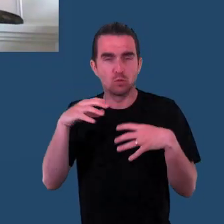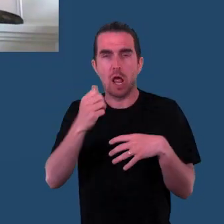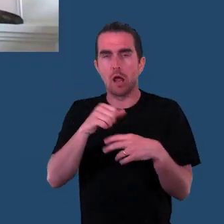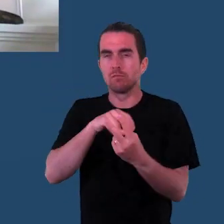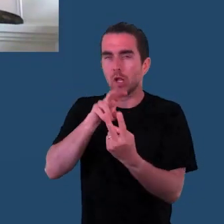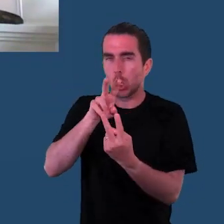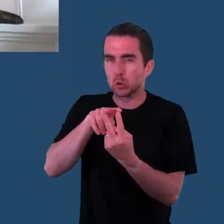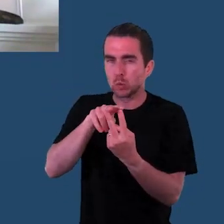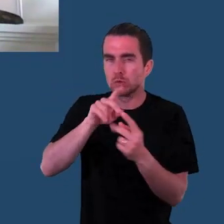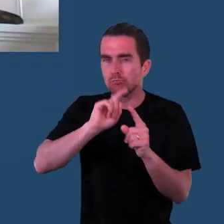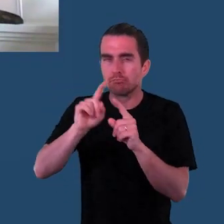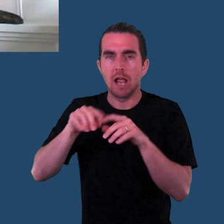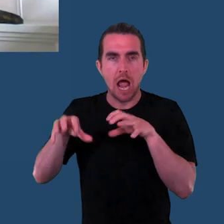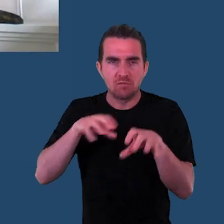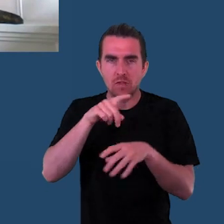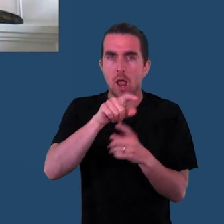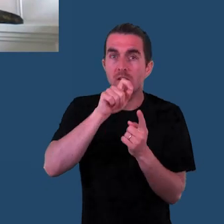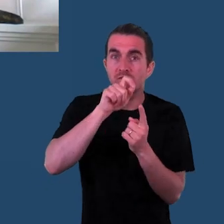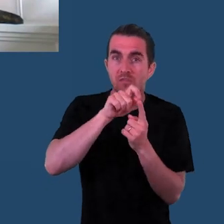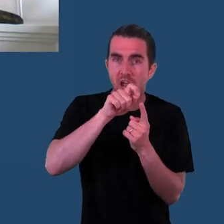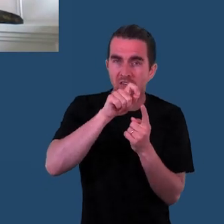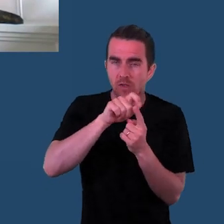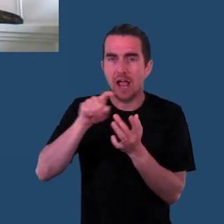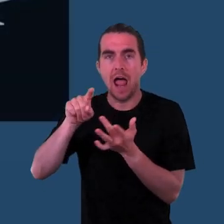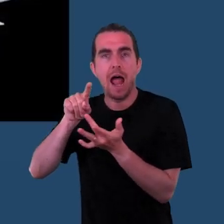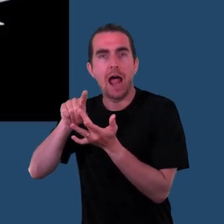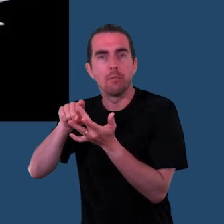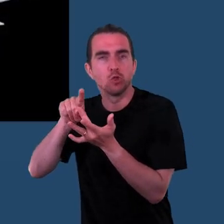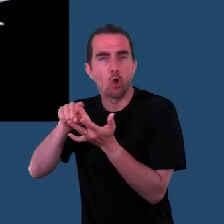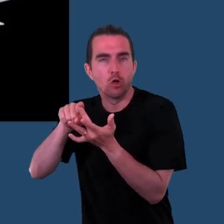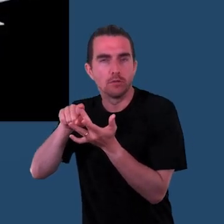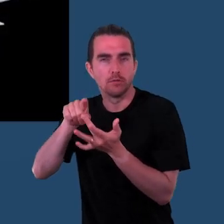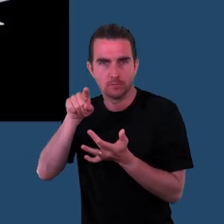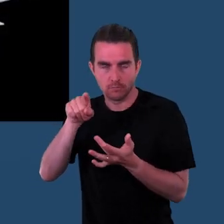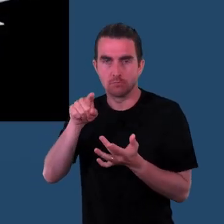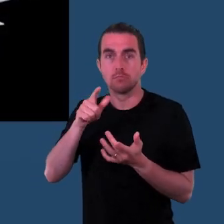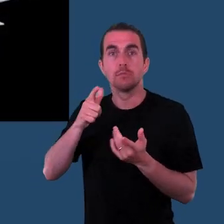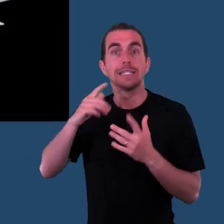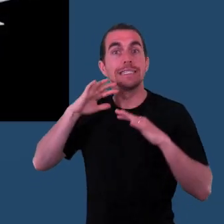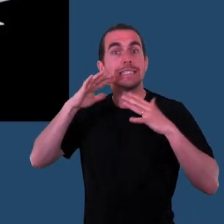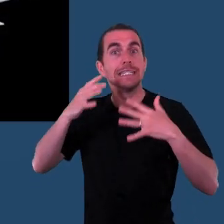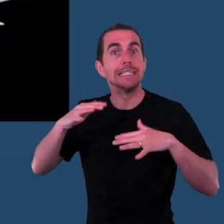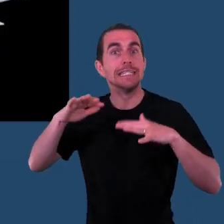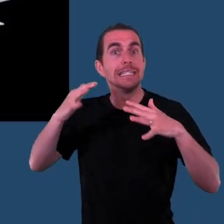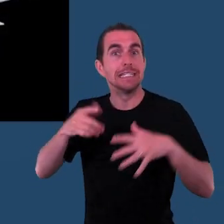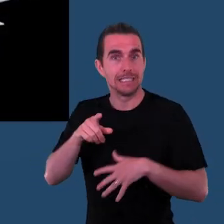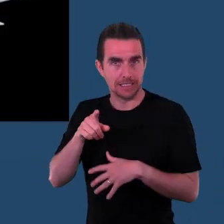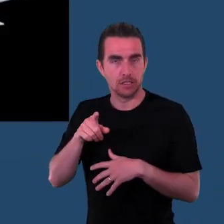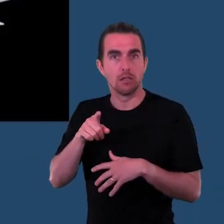in fact, two sets of animals, plesiosaurs and ichthyosaurs. Now, found in the ocean,